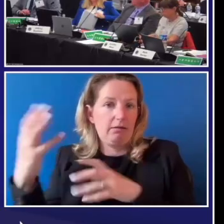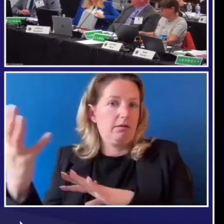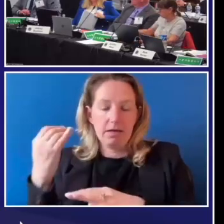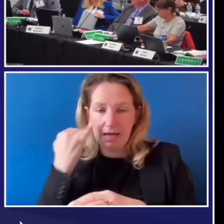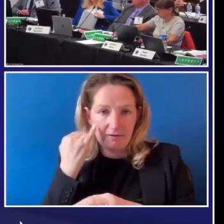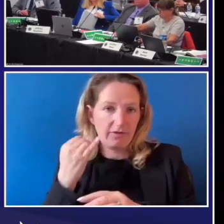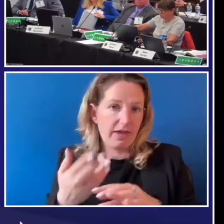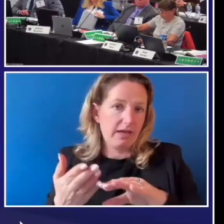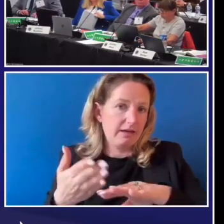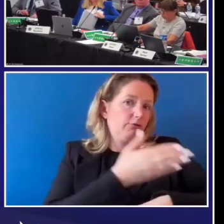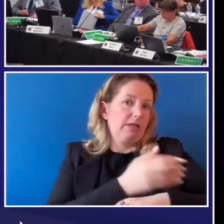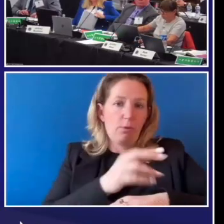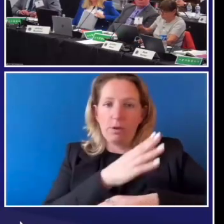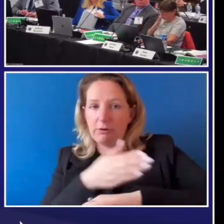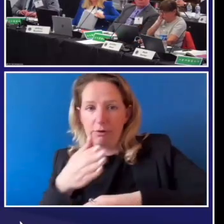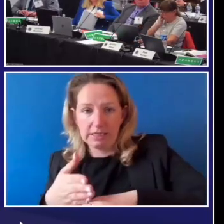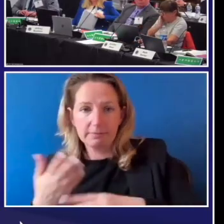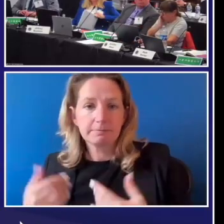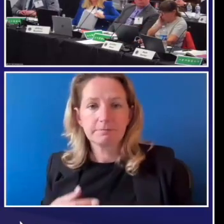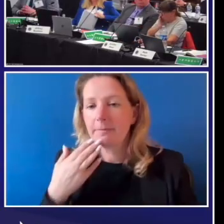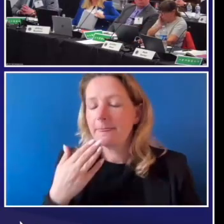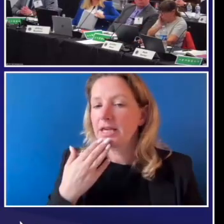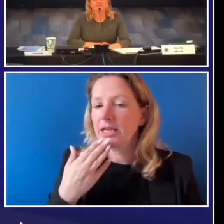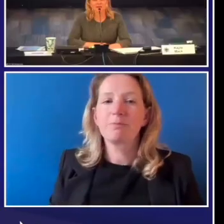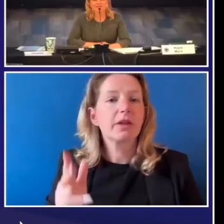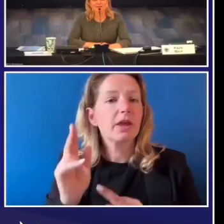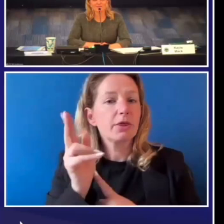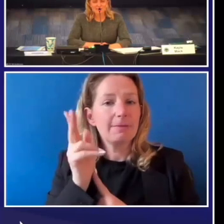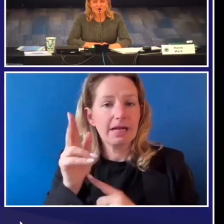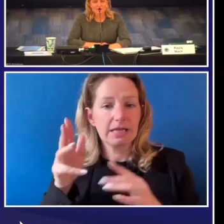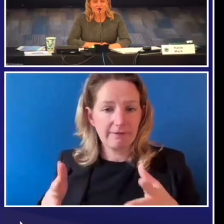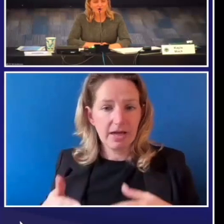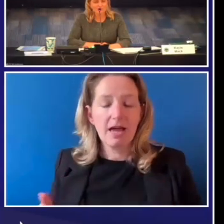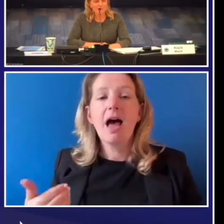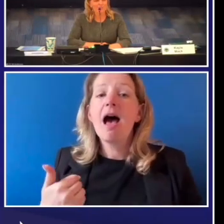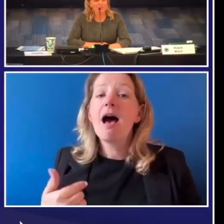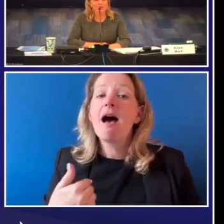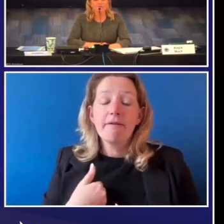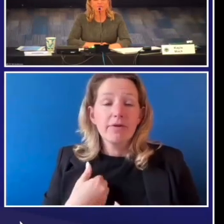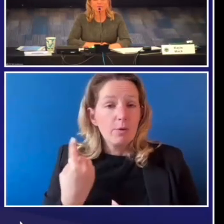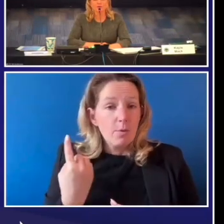Okay, thank you, Jennifer. We down to 3 minutes. I have a housekeeping announcement, but before I do, department,